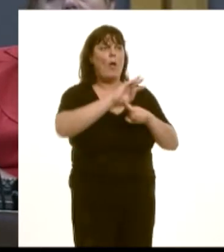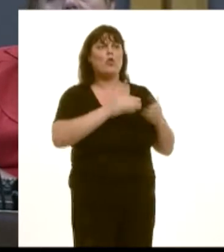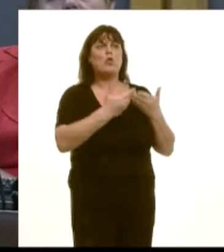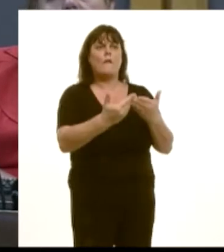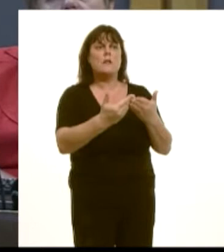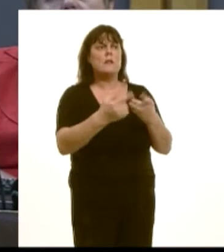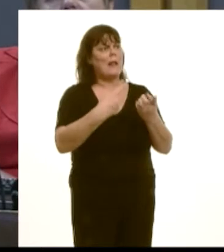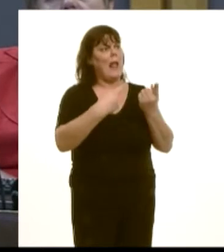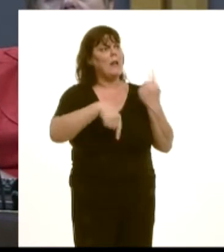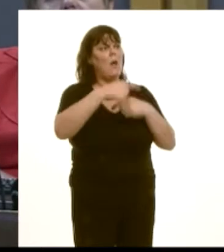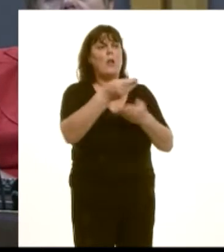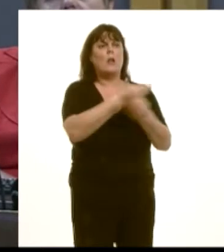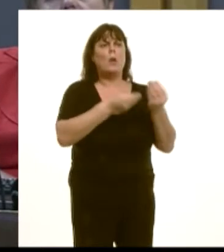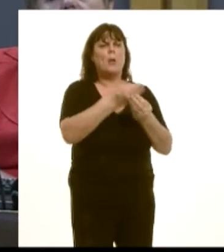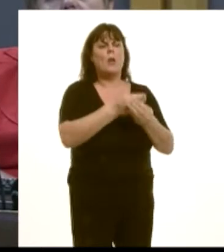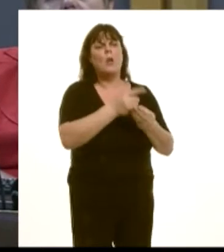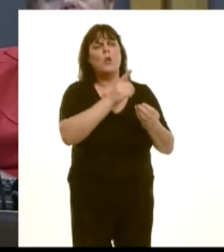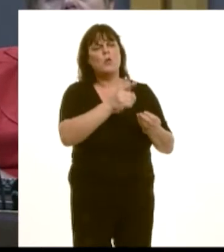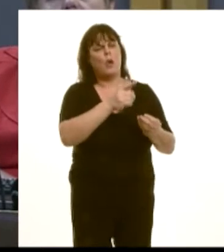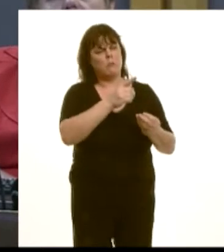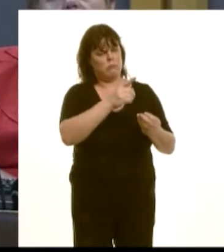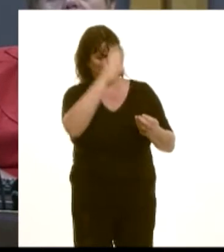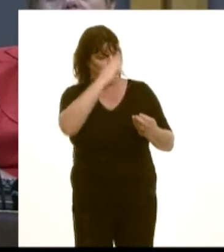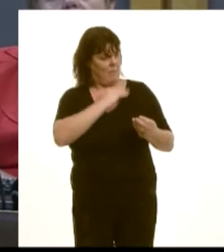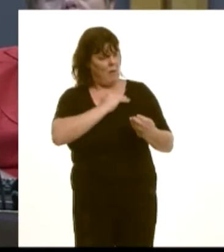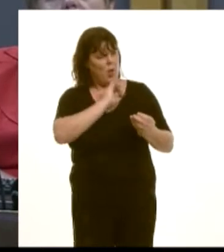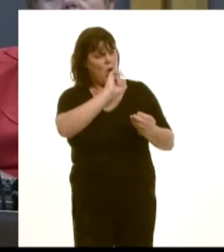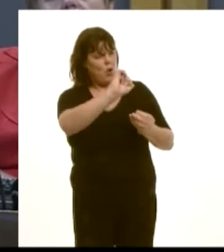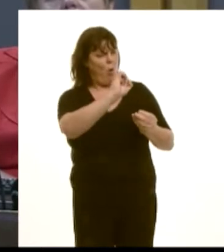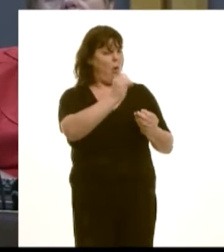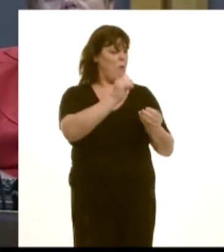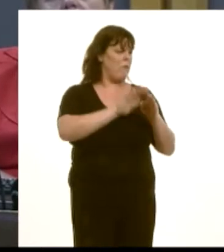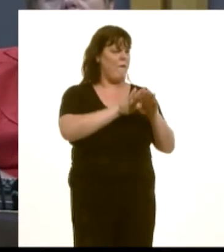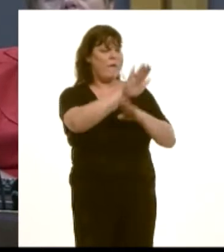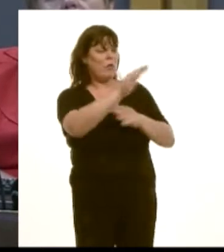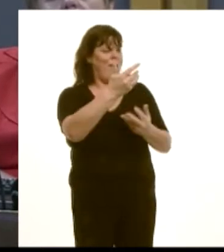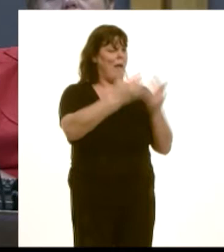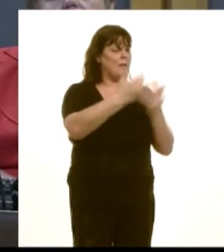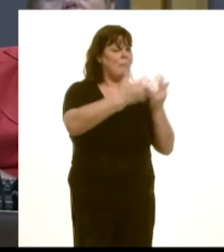tell us this afternoon what estimate your Government has made of Wales's funding shortfall